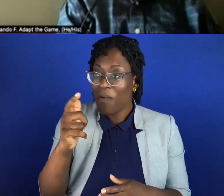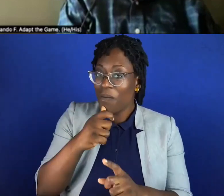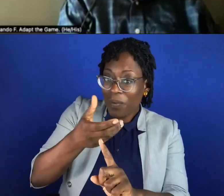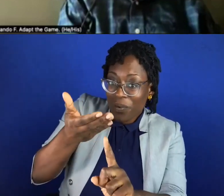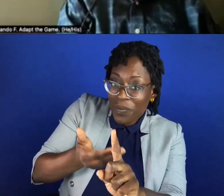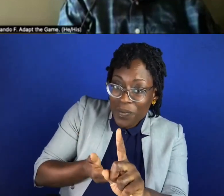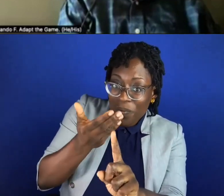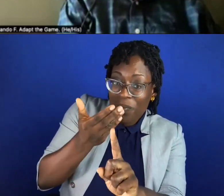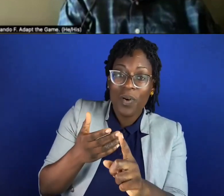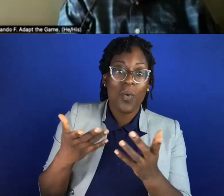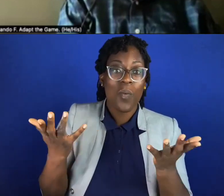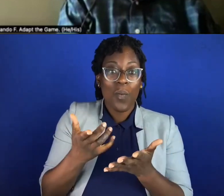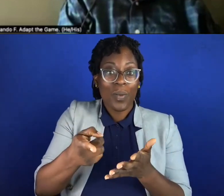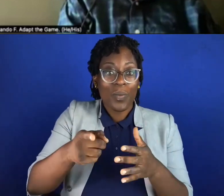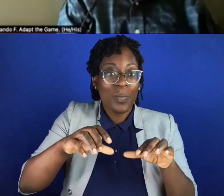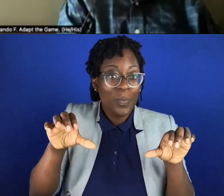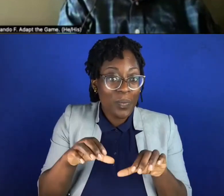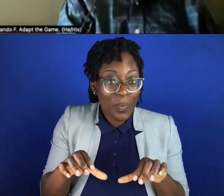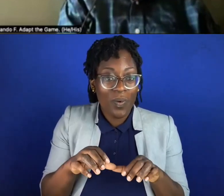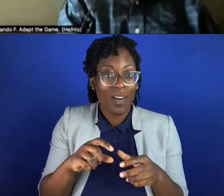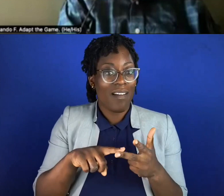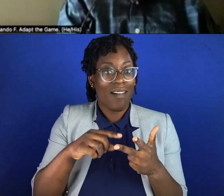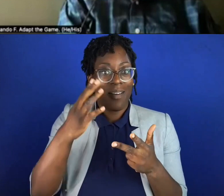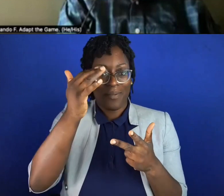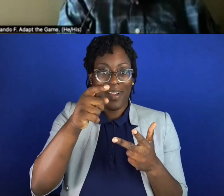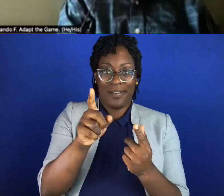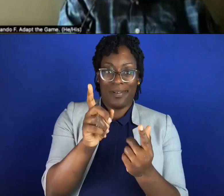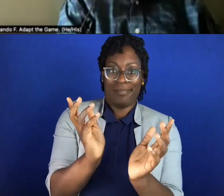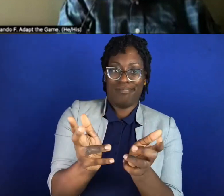thanks for sharing that Daman.